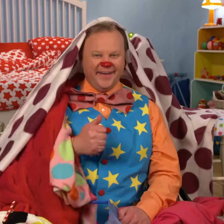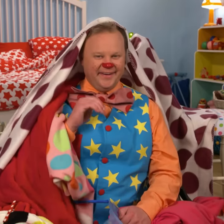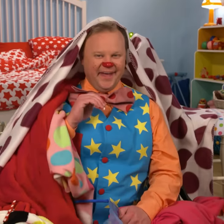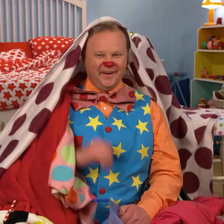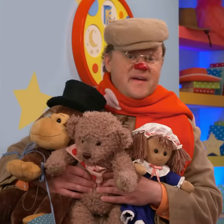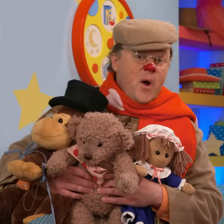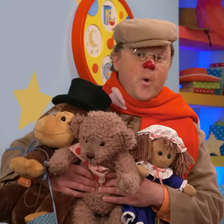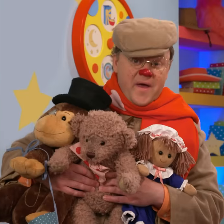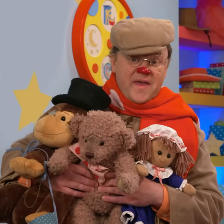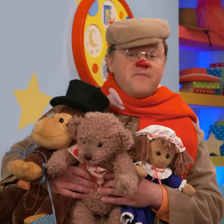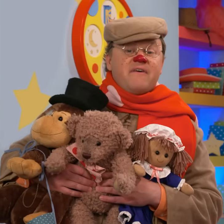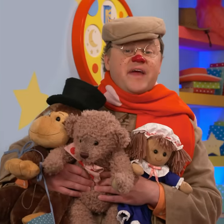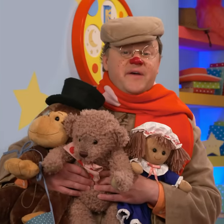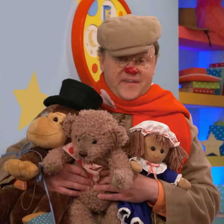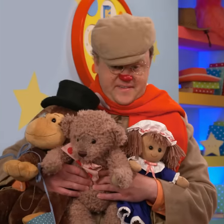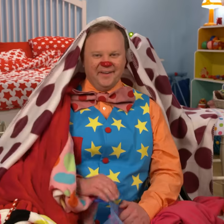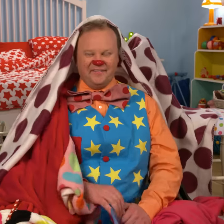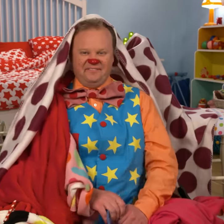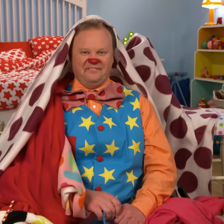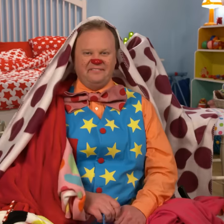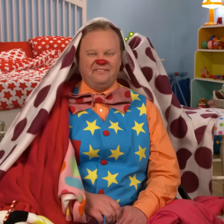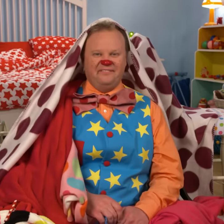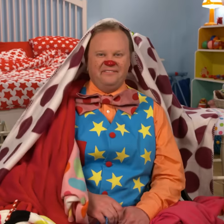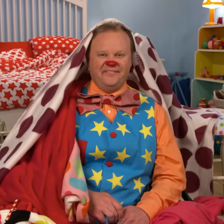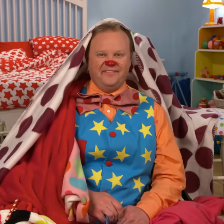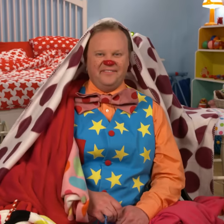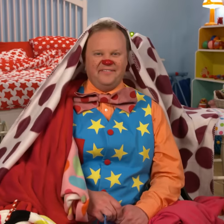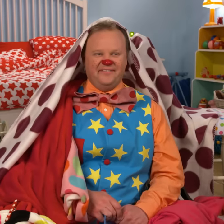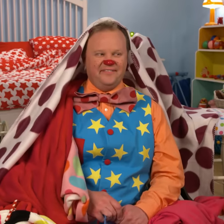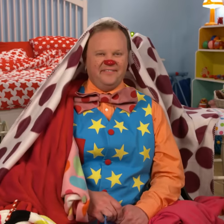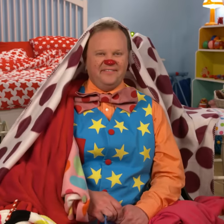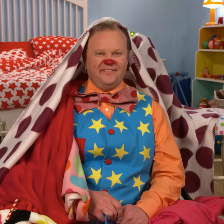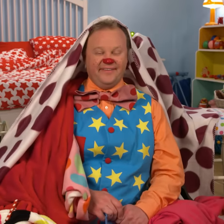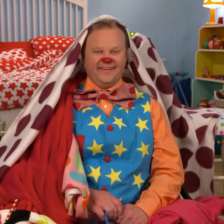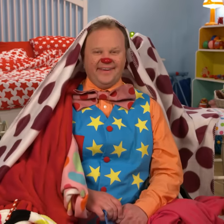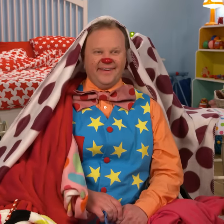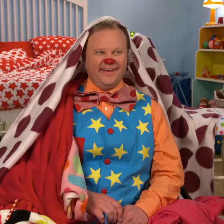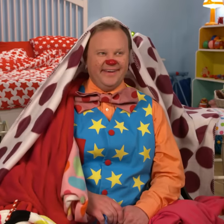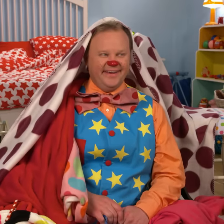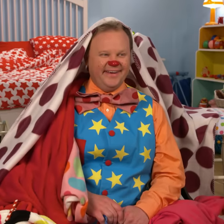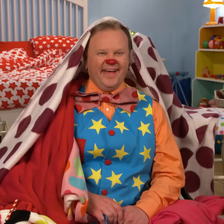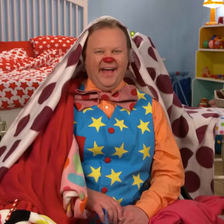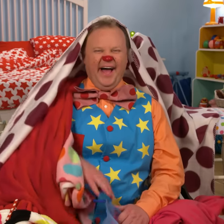good then oh very good thank you mr tumble we think you're a star